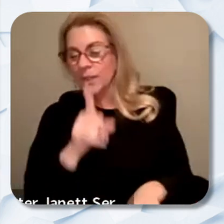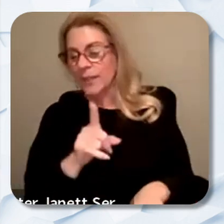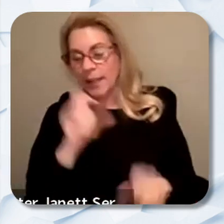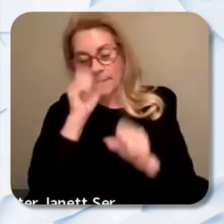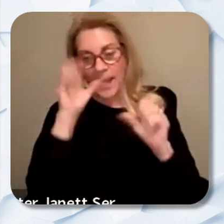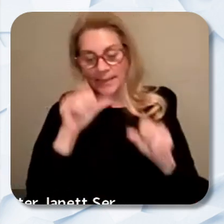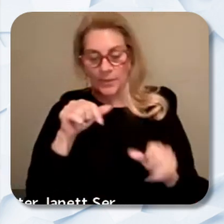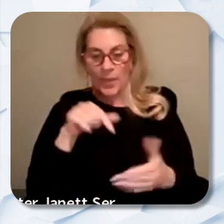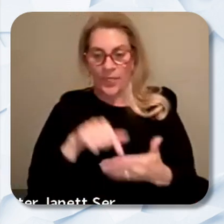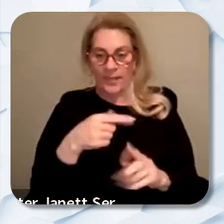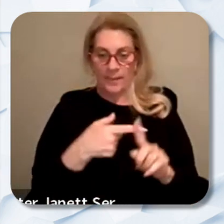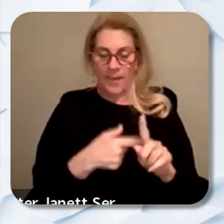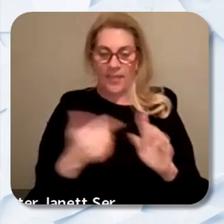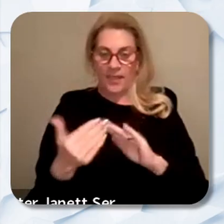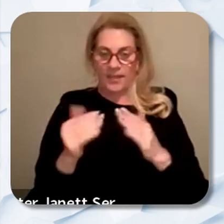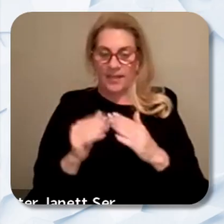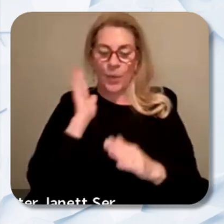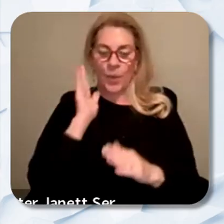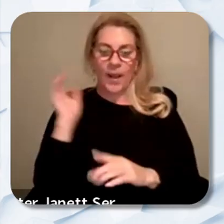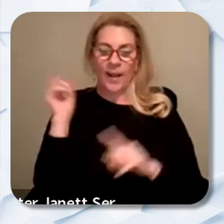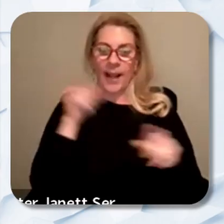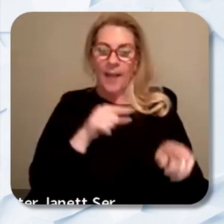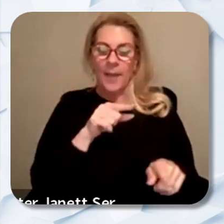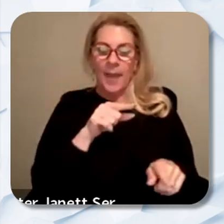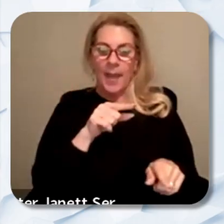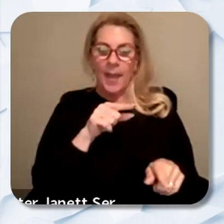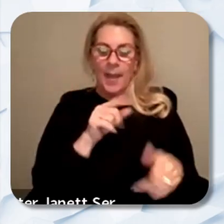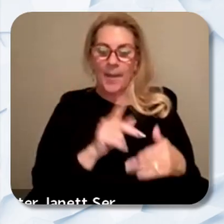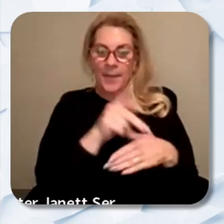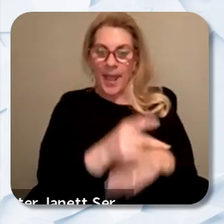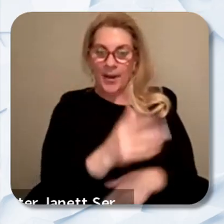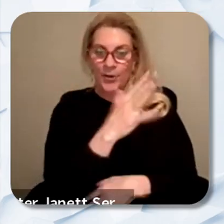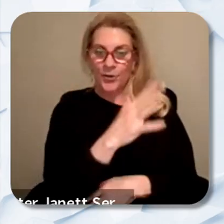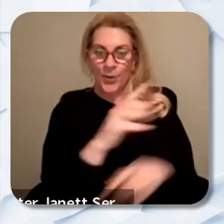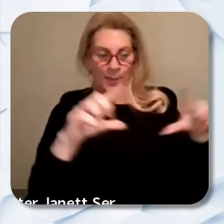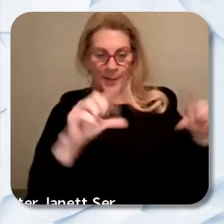we’re we’re at the city's going to come plant a tree for us with a little plaque so. Yay! For the